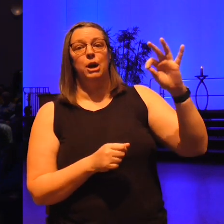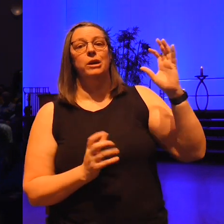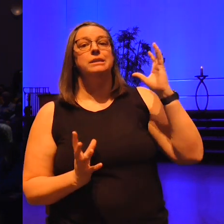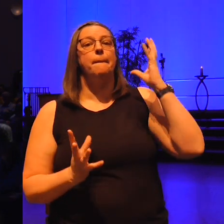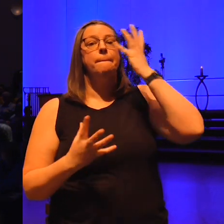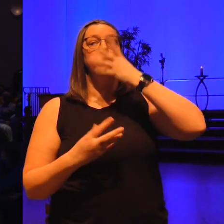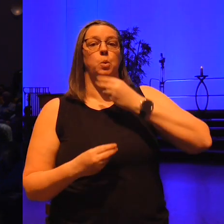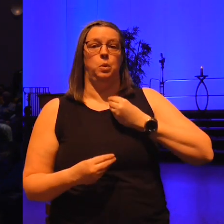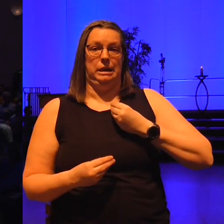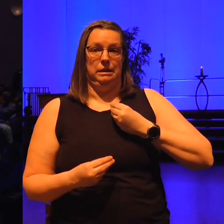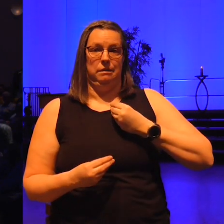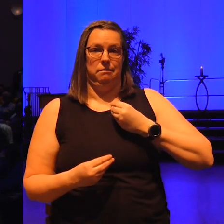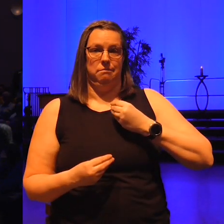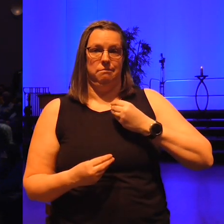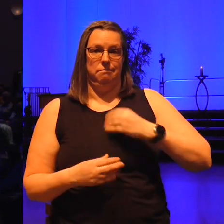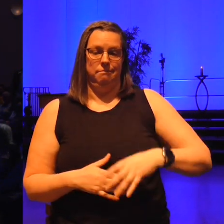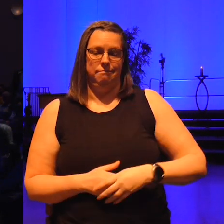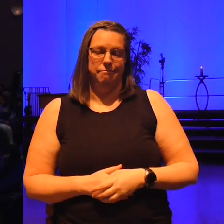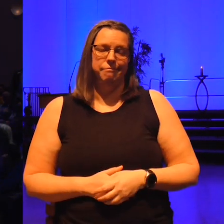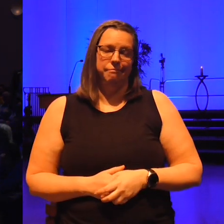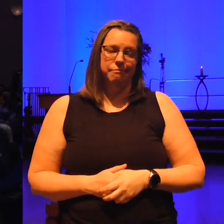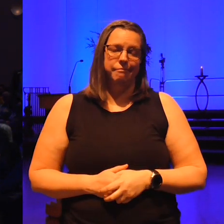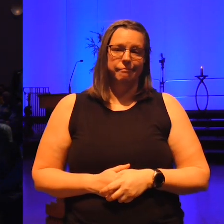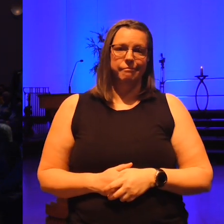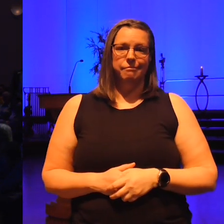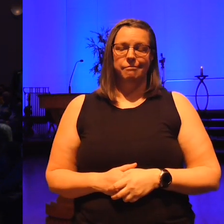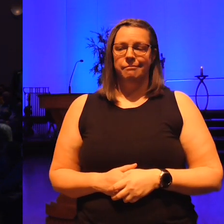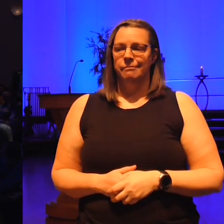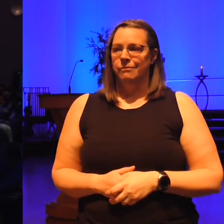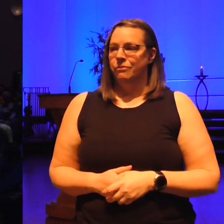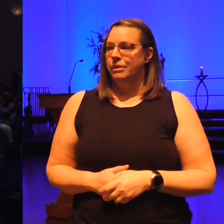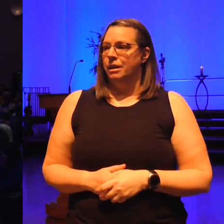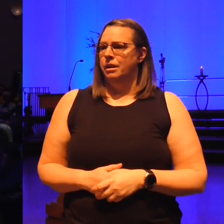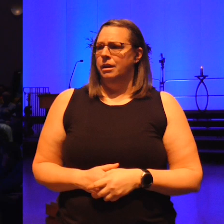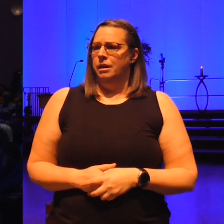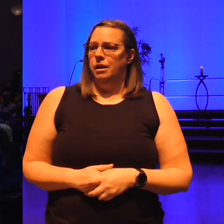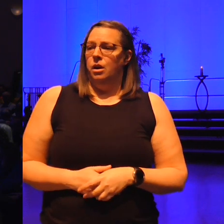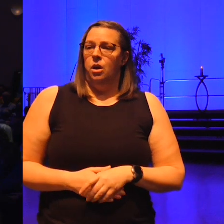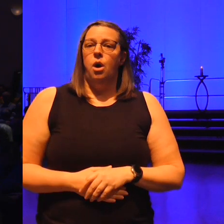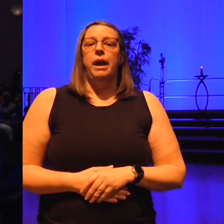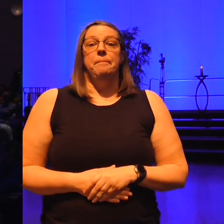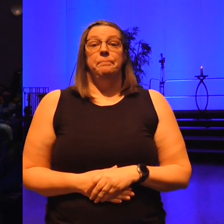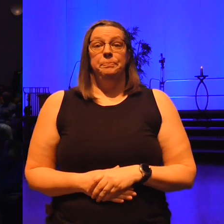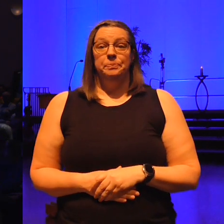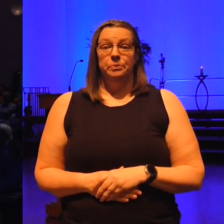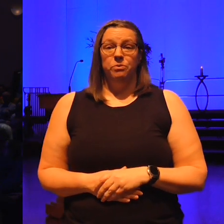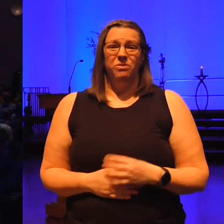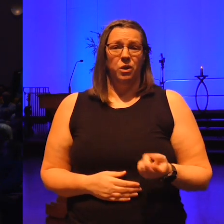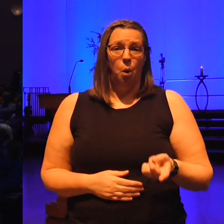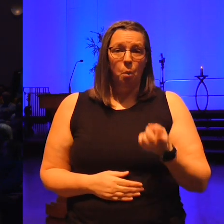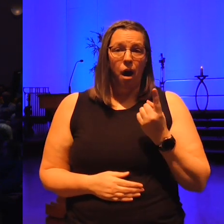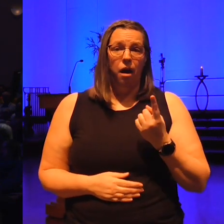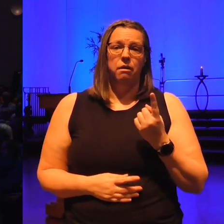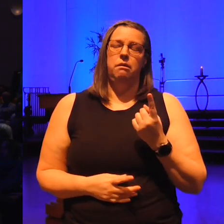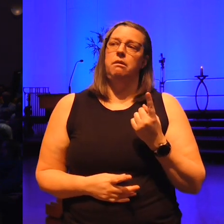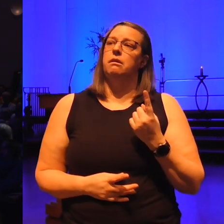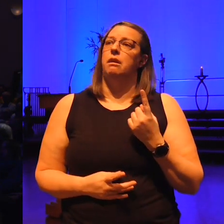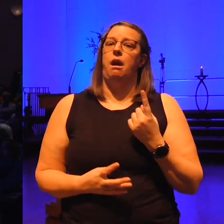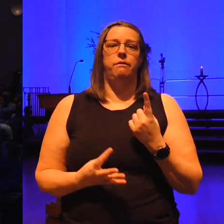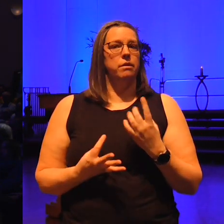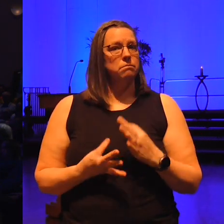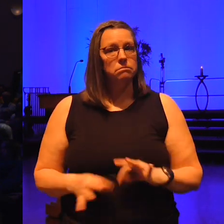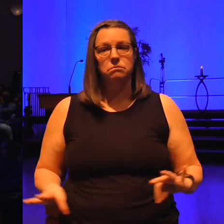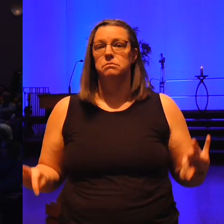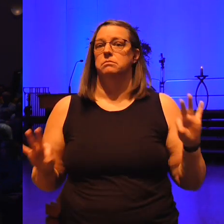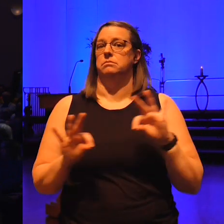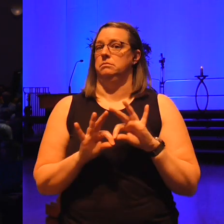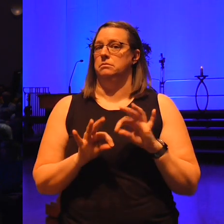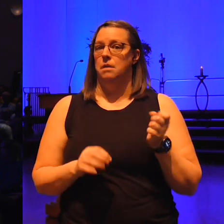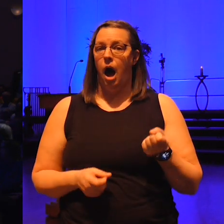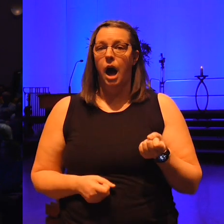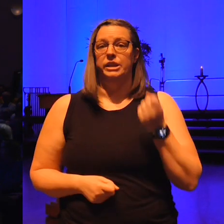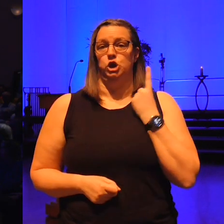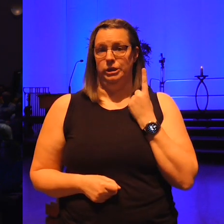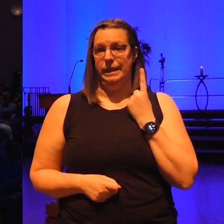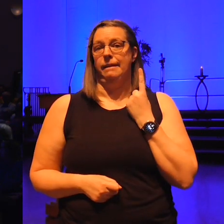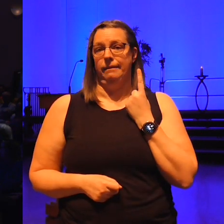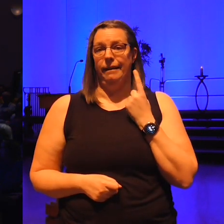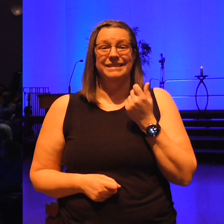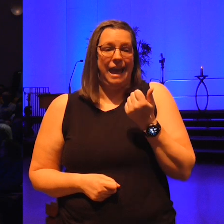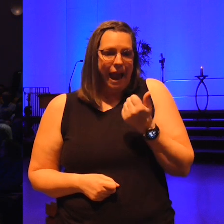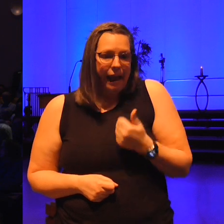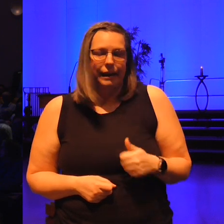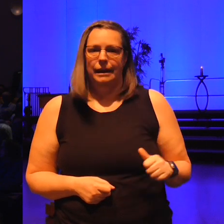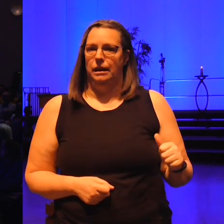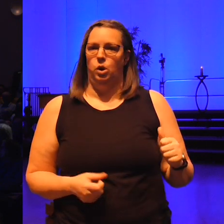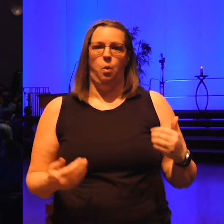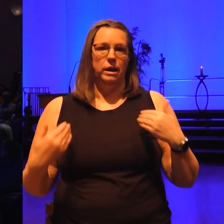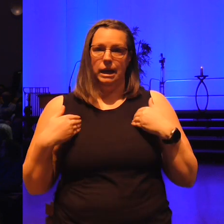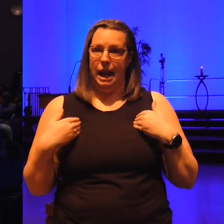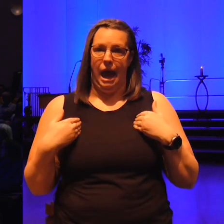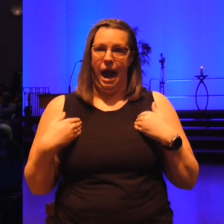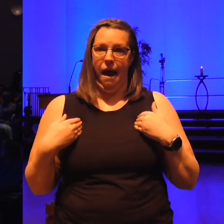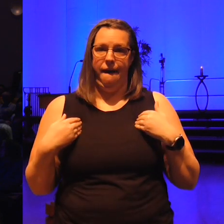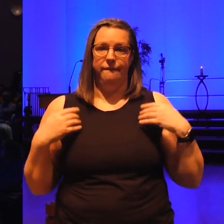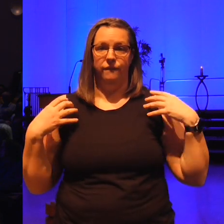well one of the most important understandings any of us can have for courageous authentic